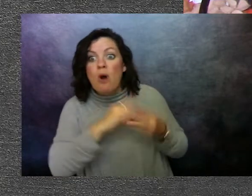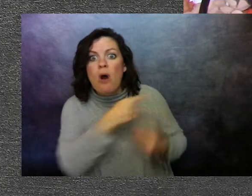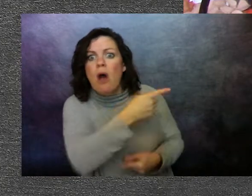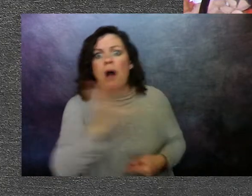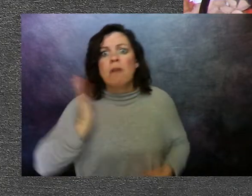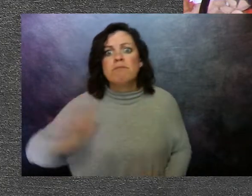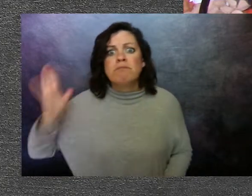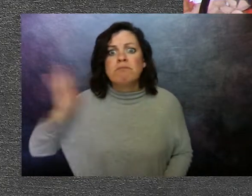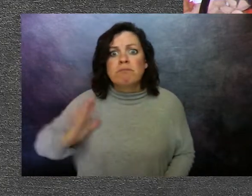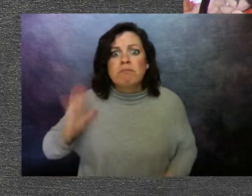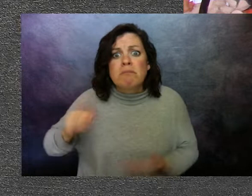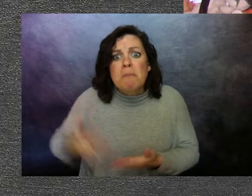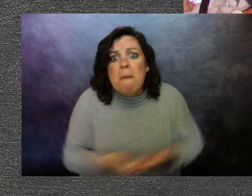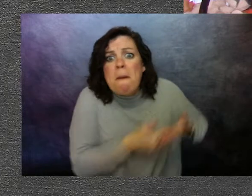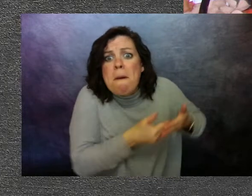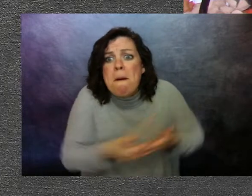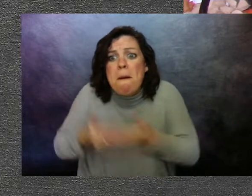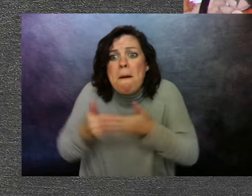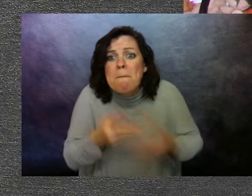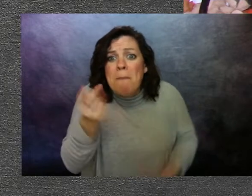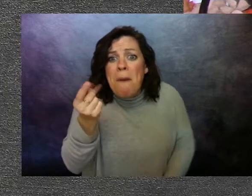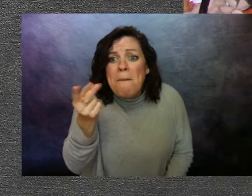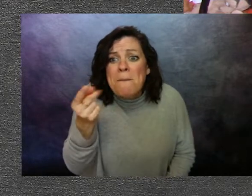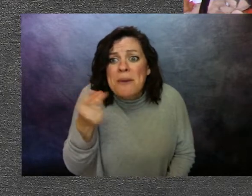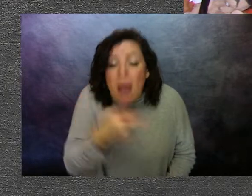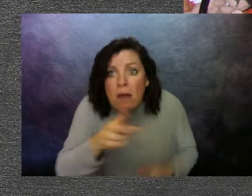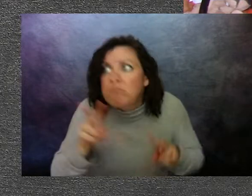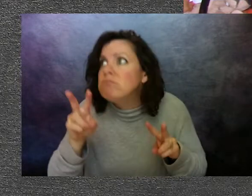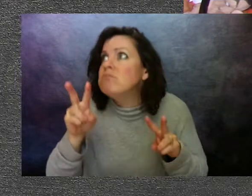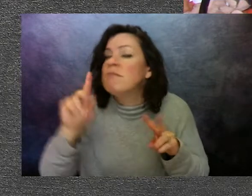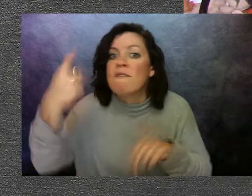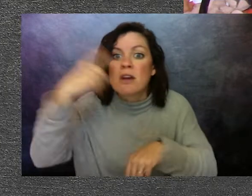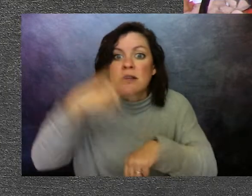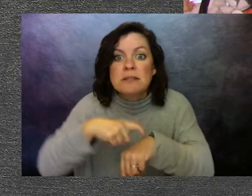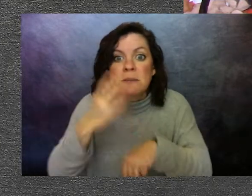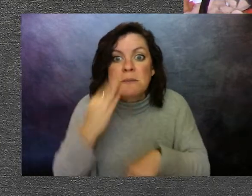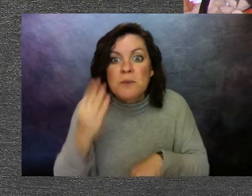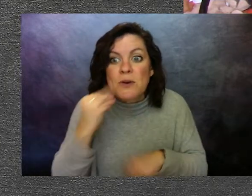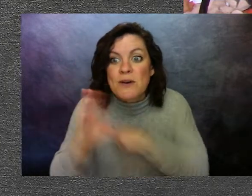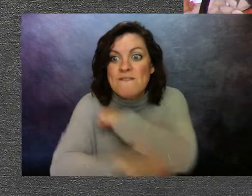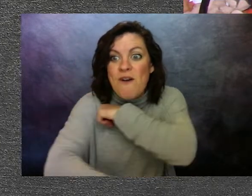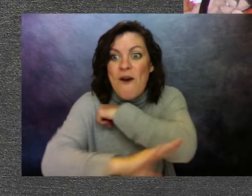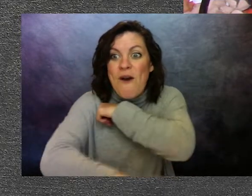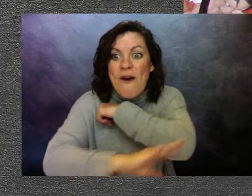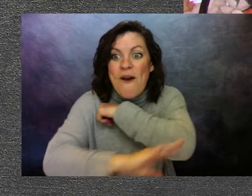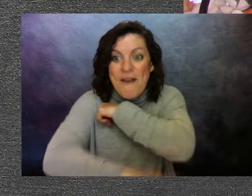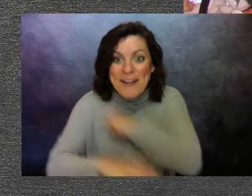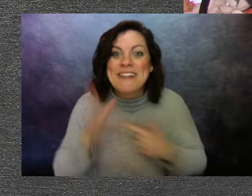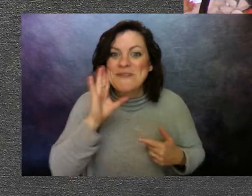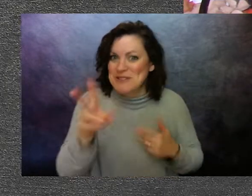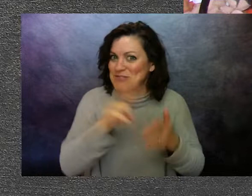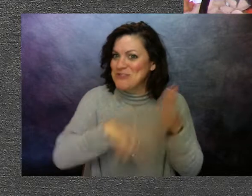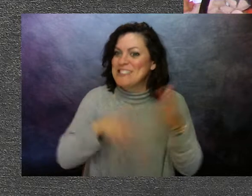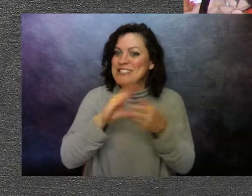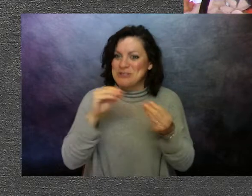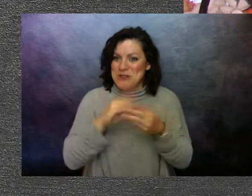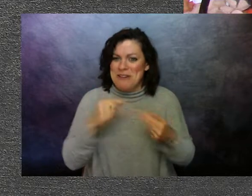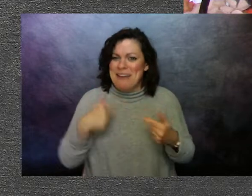that he gets to experience fall, which is the time that we are in now. So, I'm really excited that you decided to join us today.